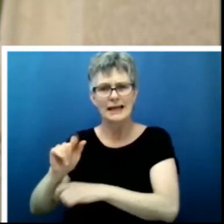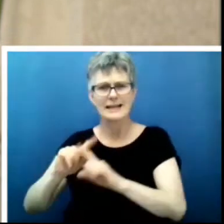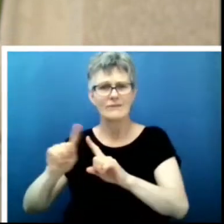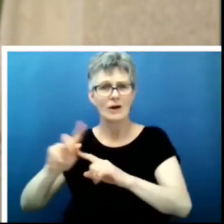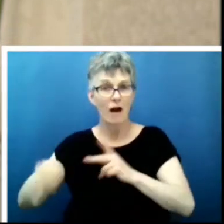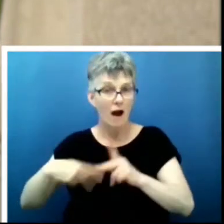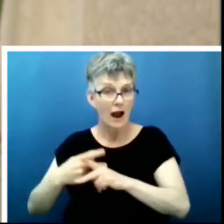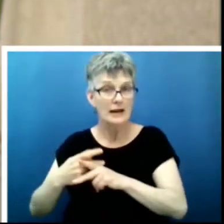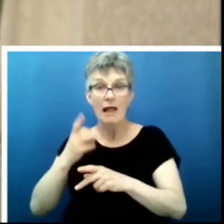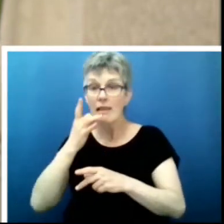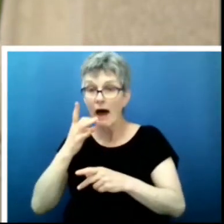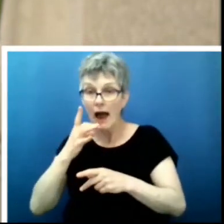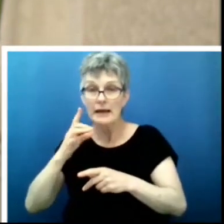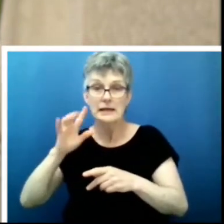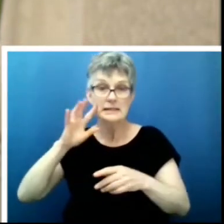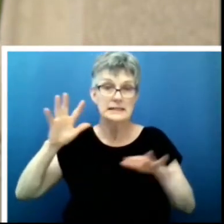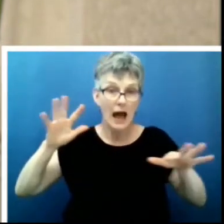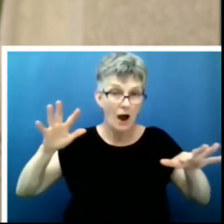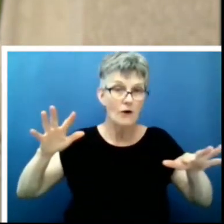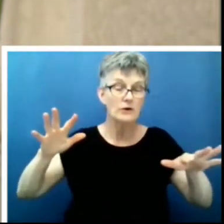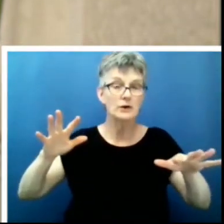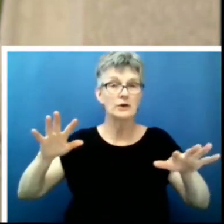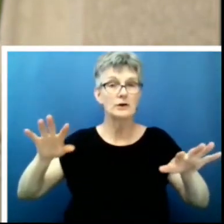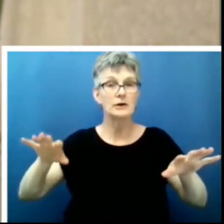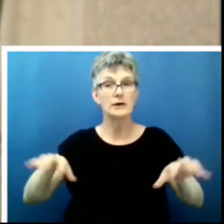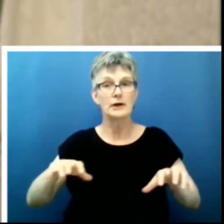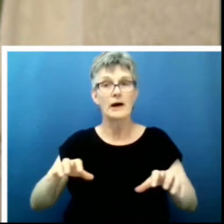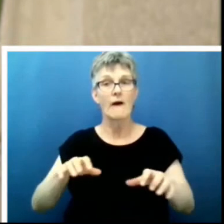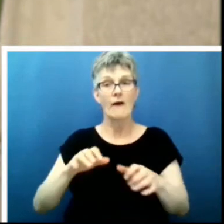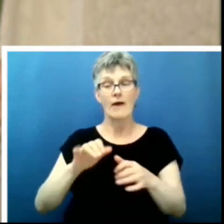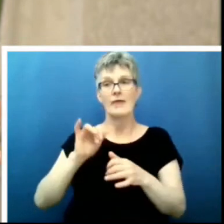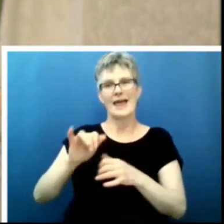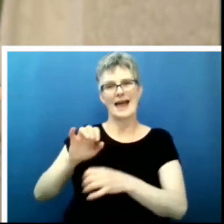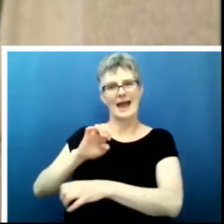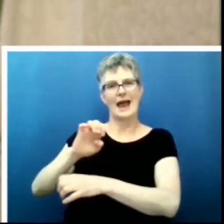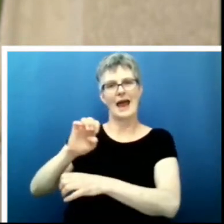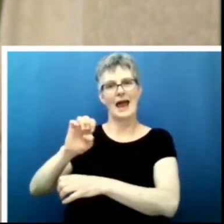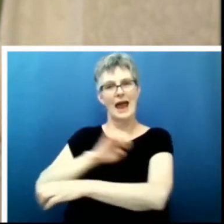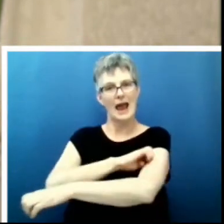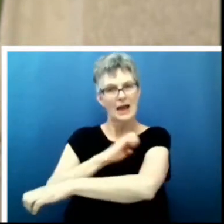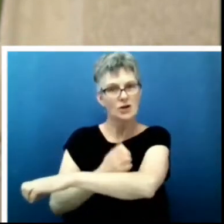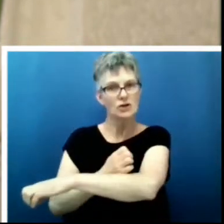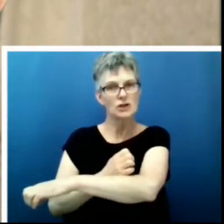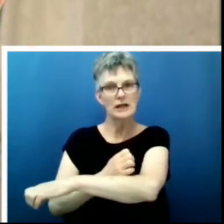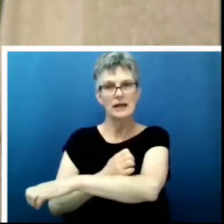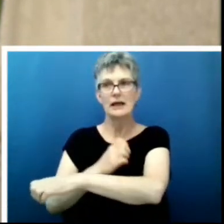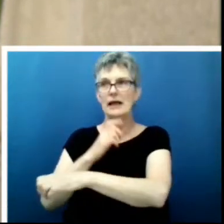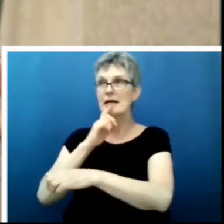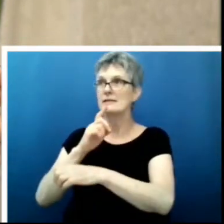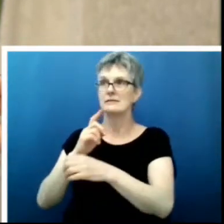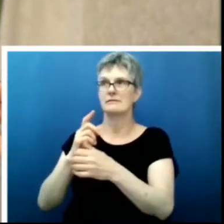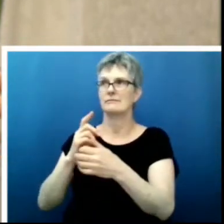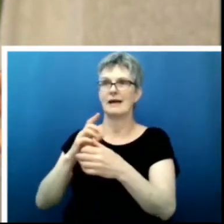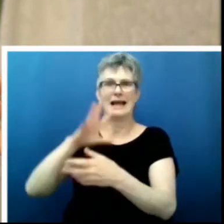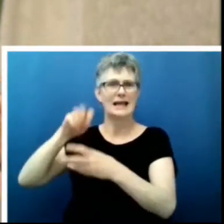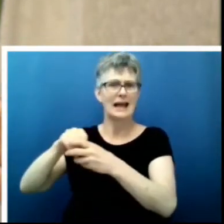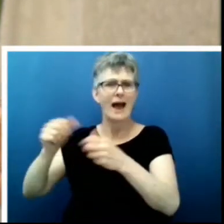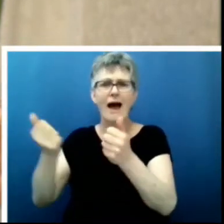And it comprises the building blocks of all of what's around us in nature from the stars to the oceans and the mountains